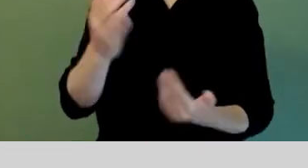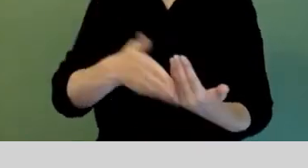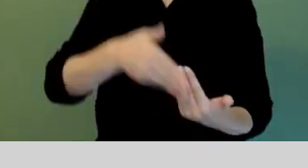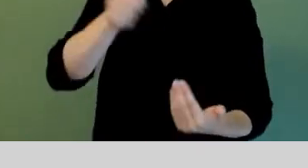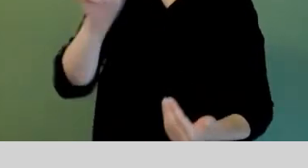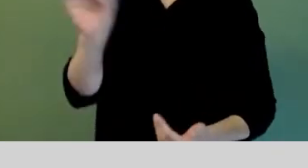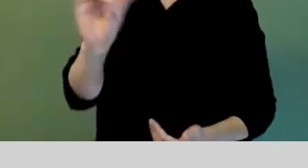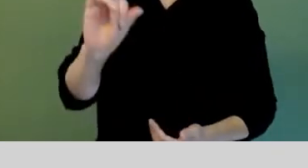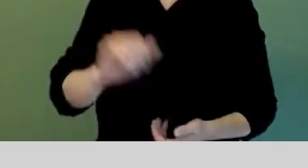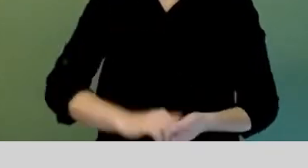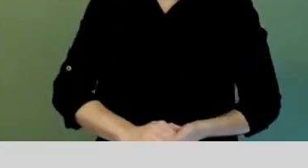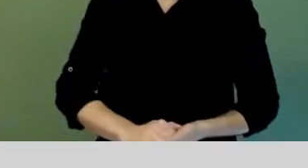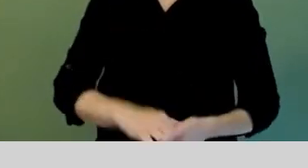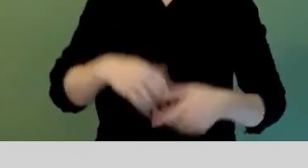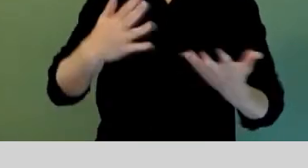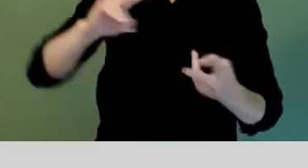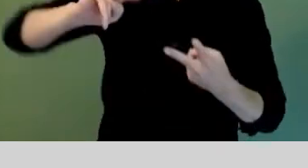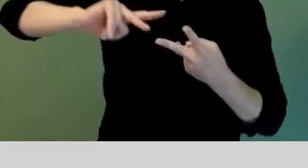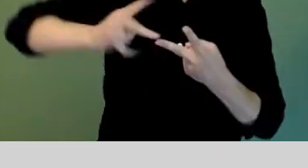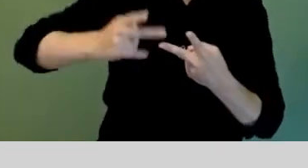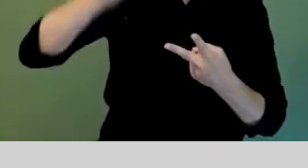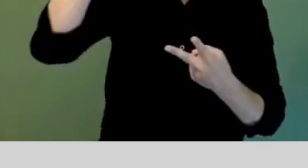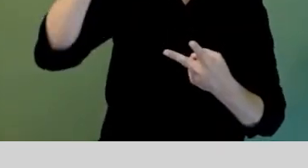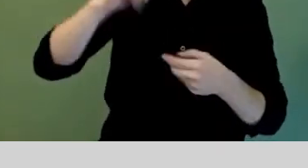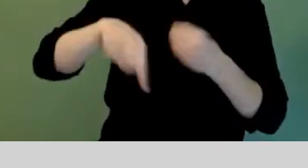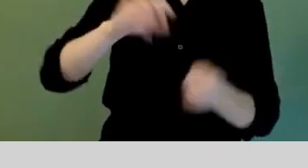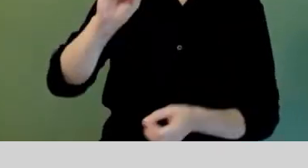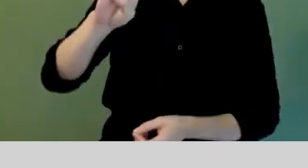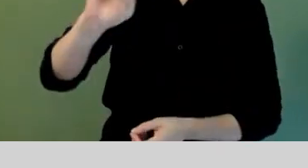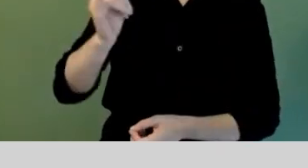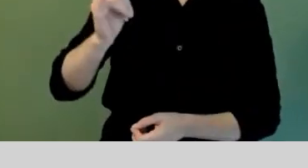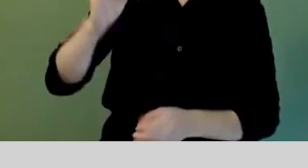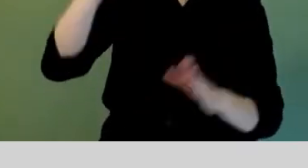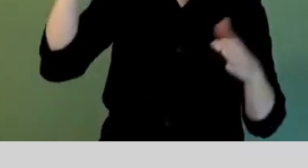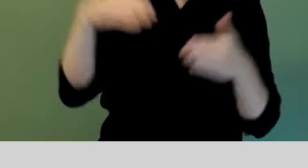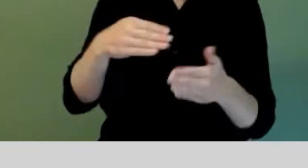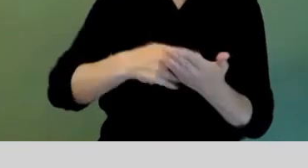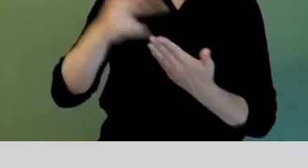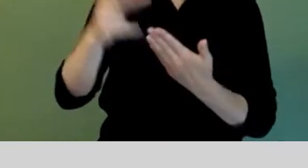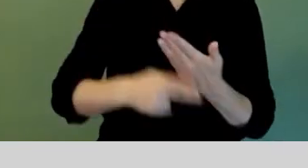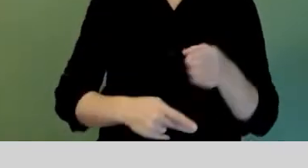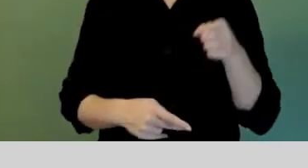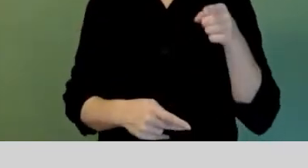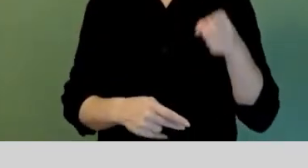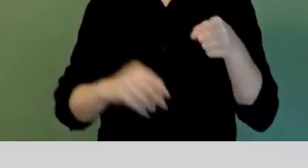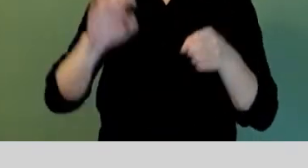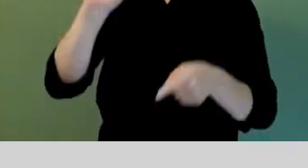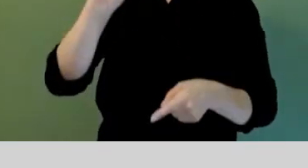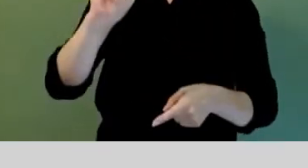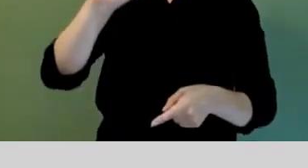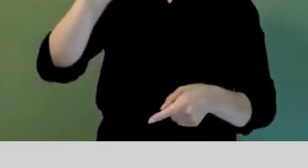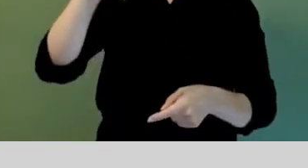So a second idea of object oriented programming is encapsulation or the idea that a class has ultimate responsibility